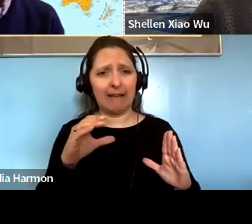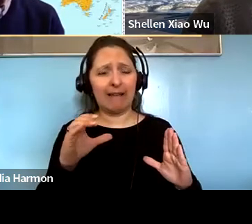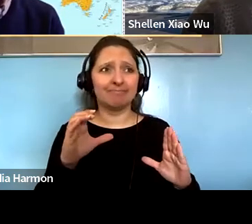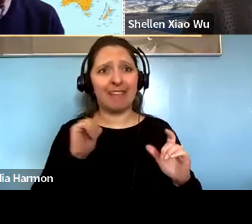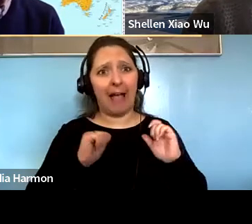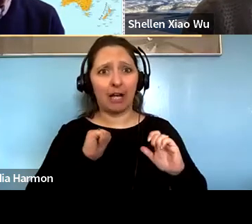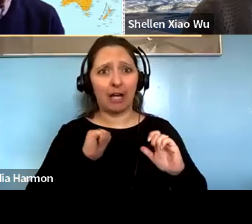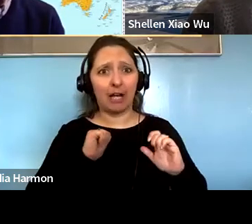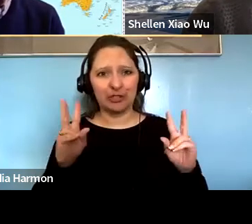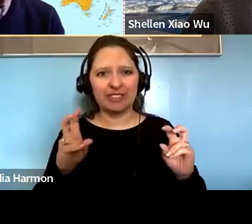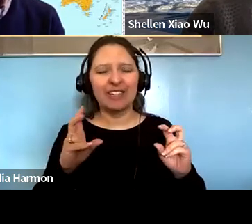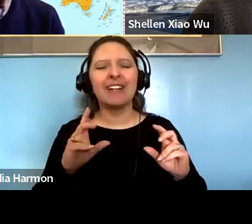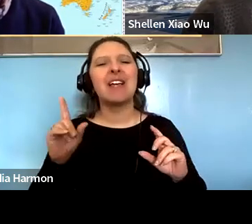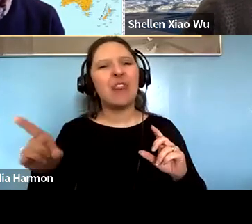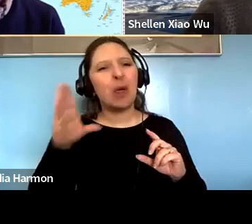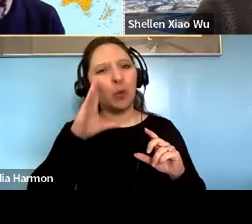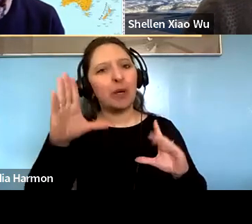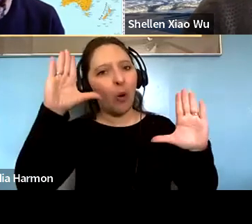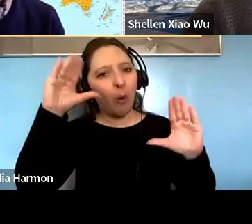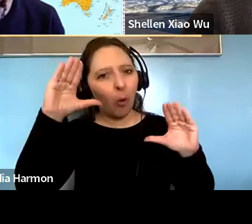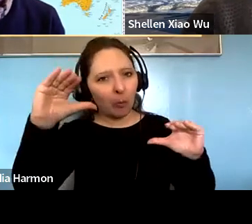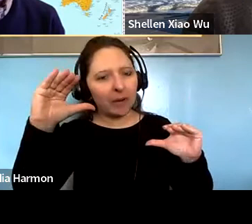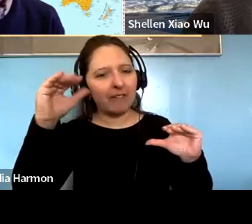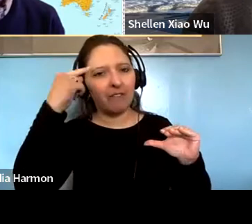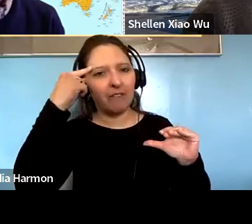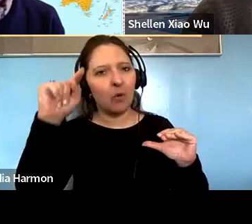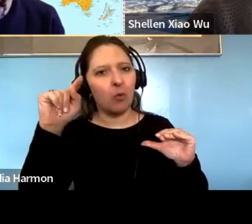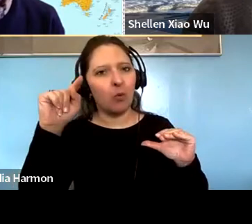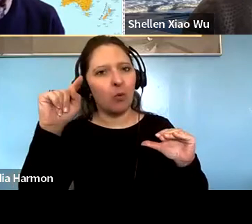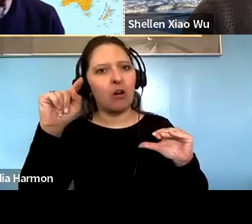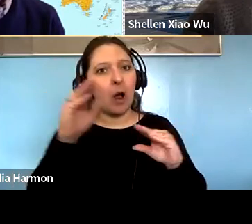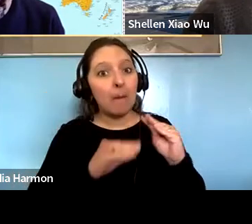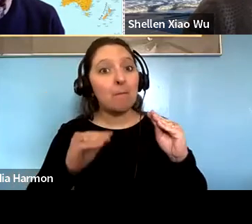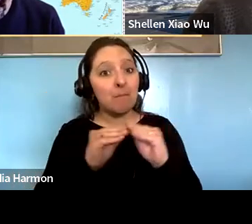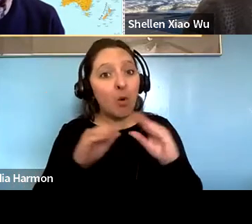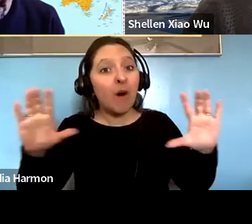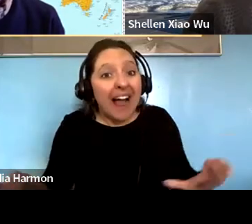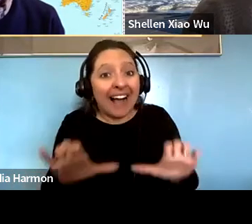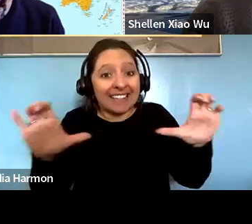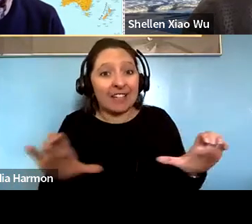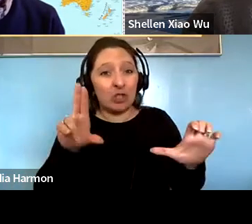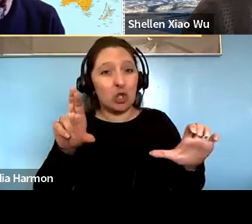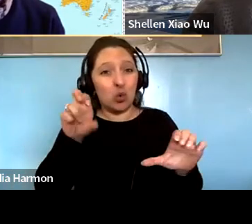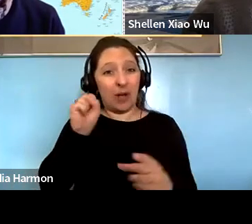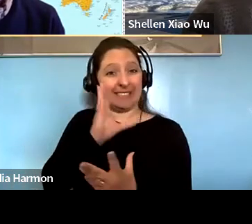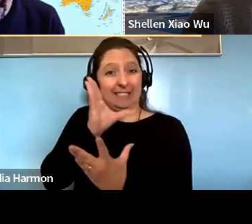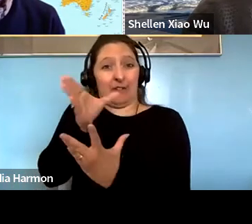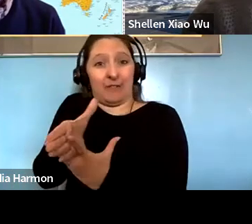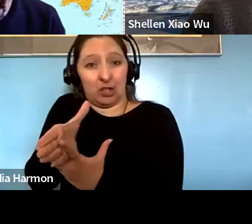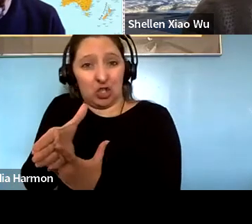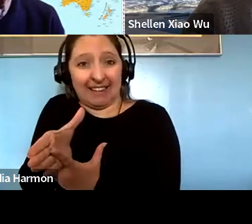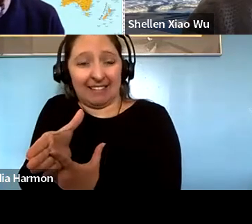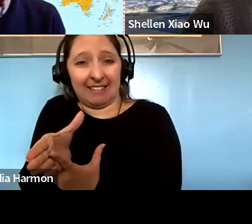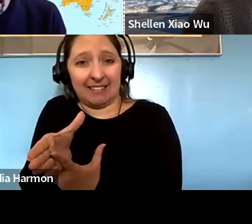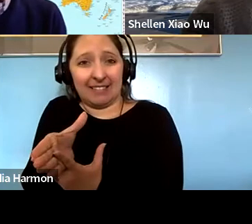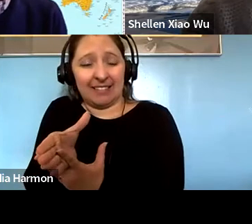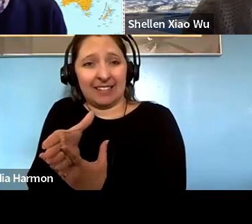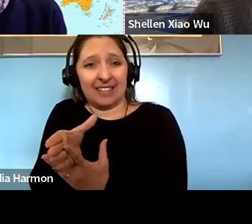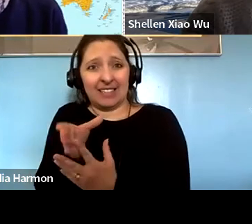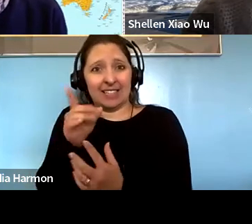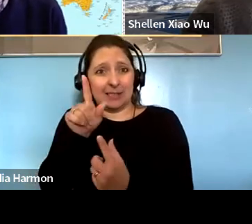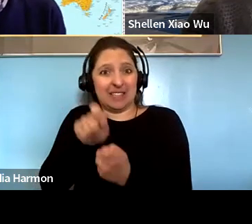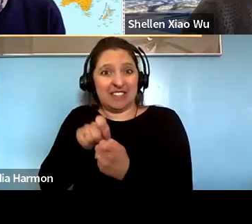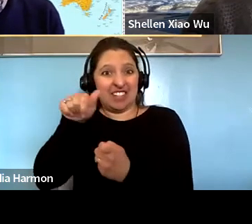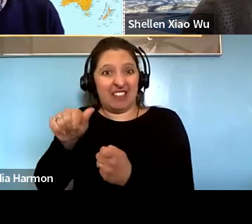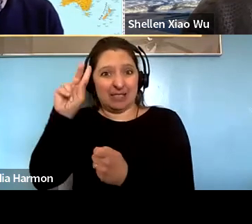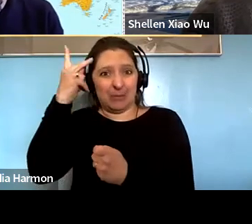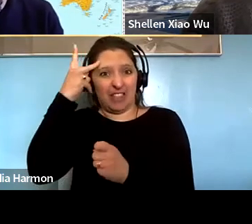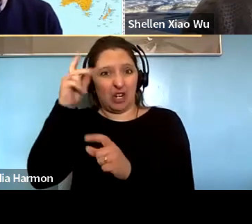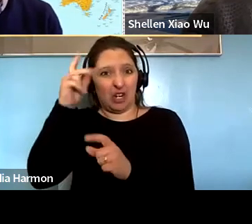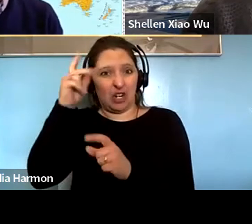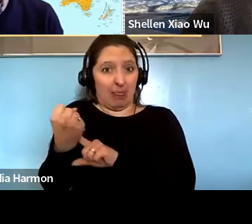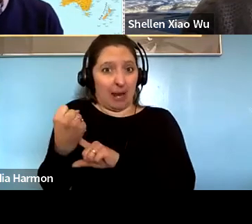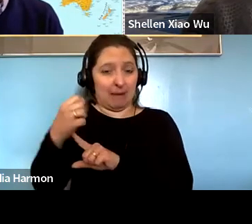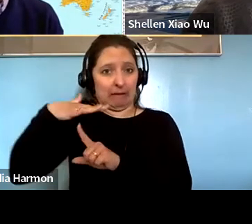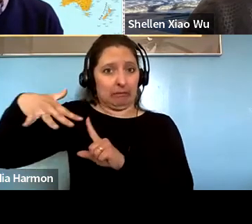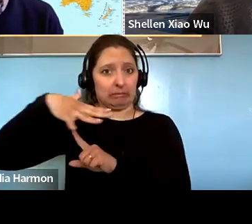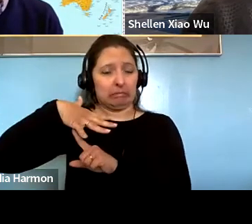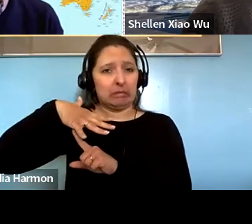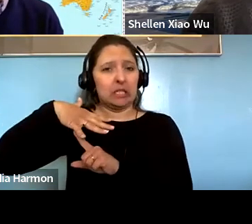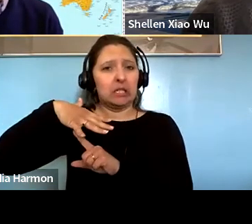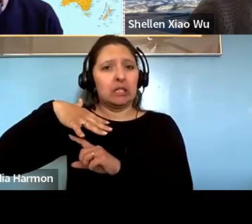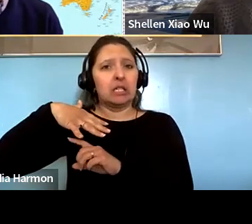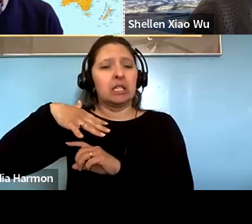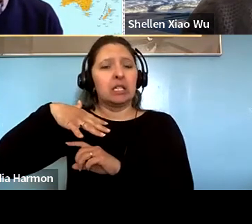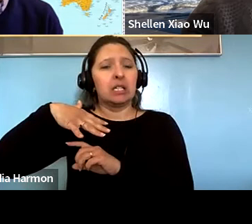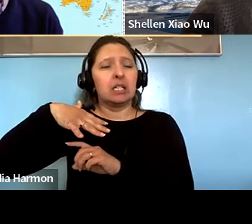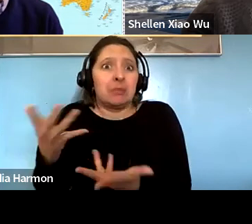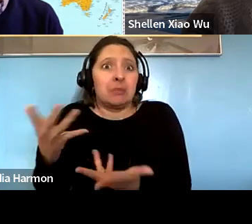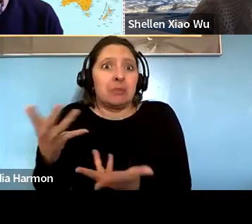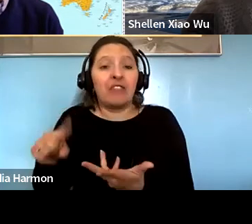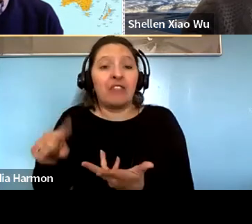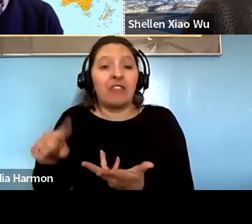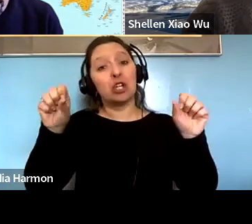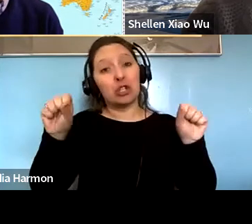Salvador Santino Regilme: would be hoping for you know you know, a much more active US intervention in some cases that particularly in this political climate right, many of these are perhaps could have been and the US in a different period of time.